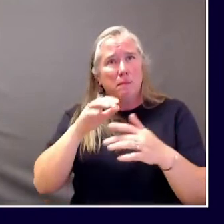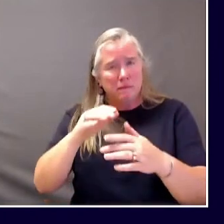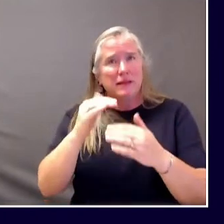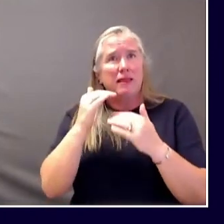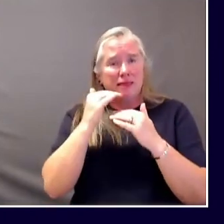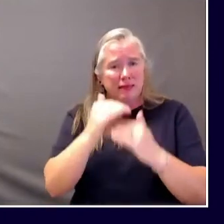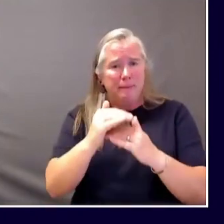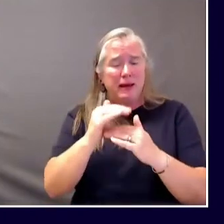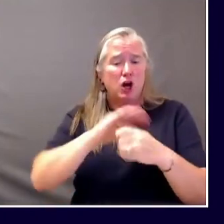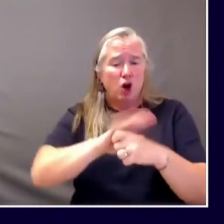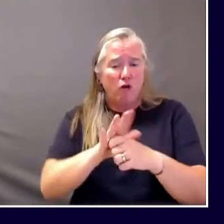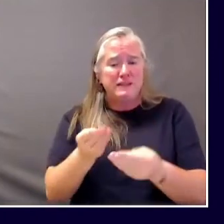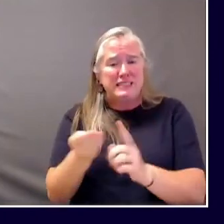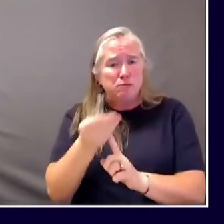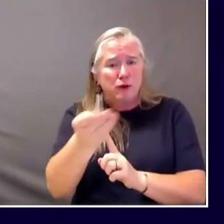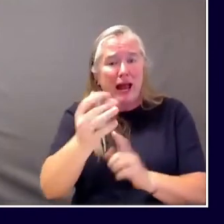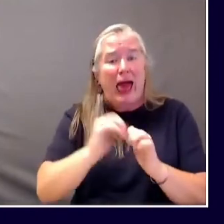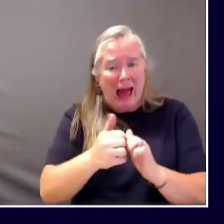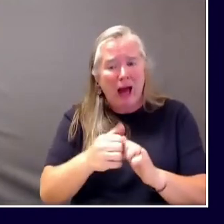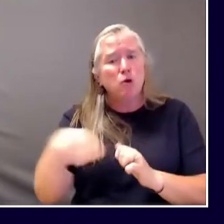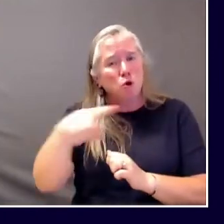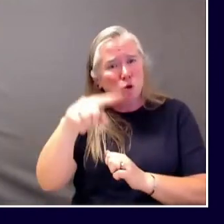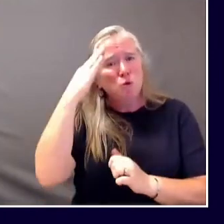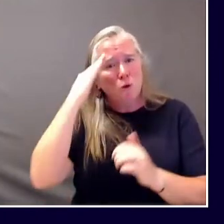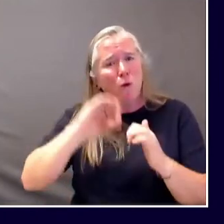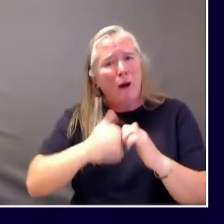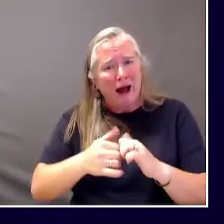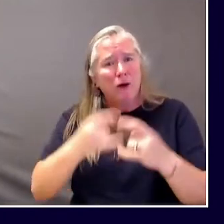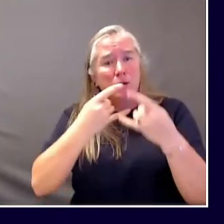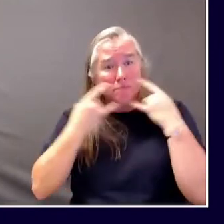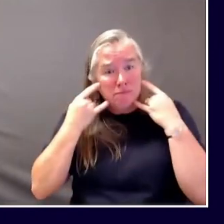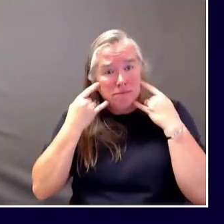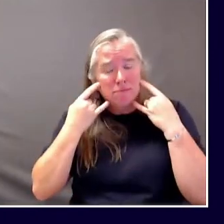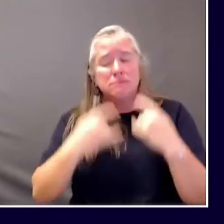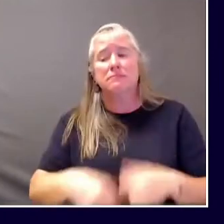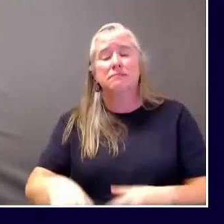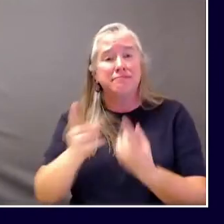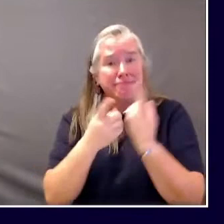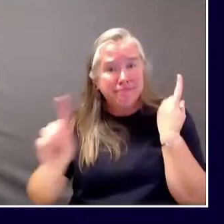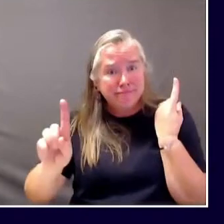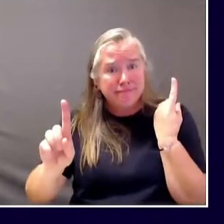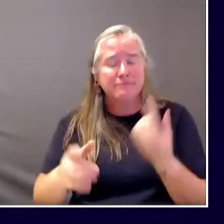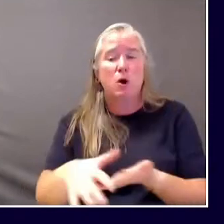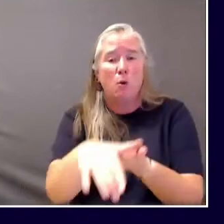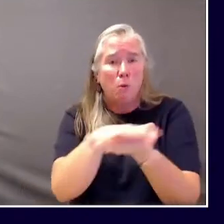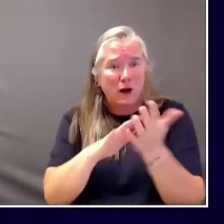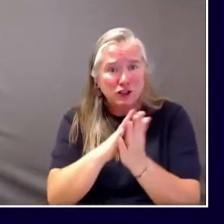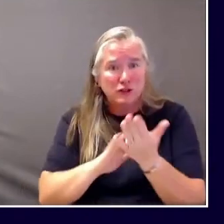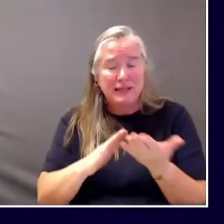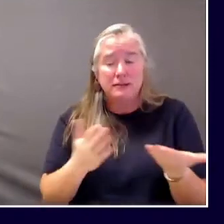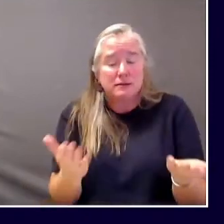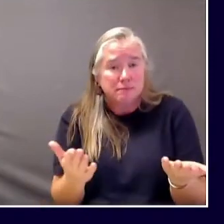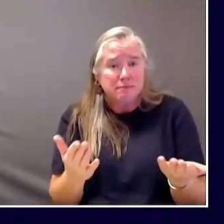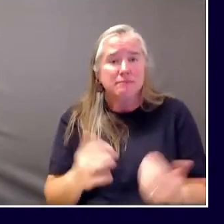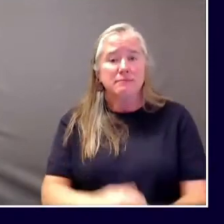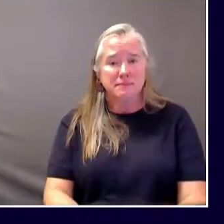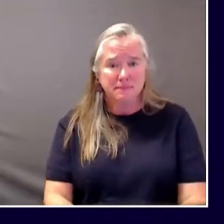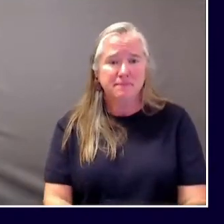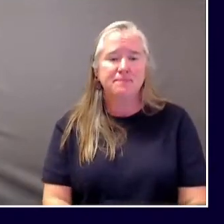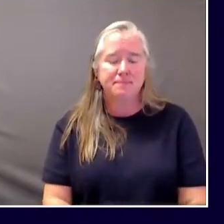I'm gonna turn next to Patrick Whittle at the APA